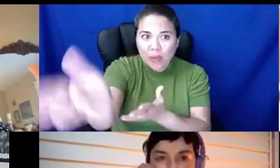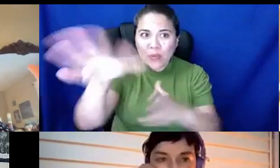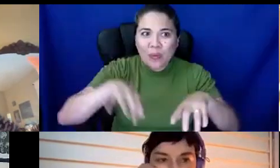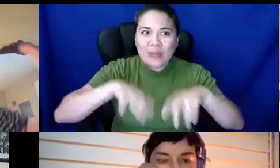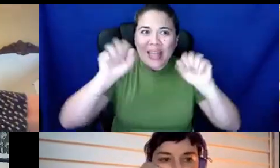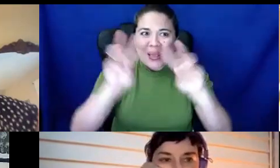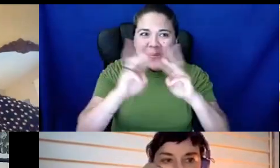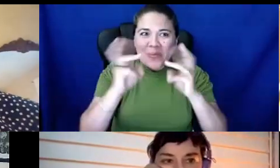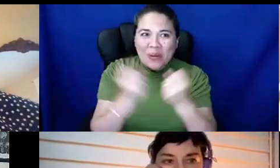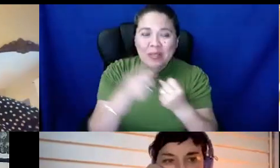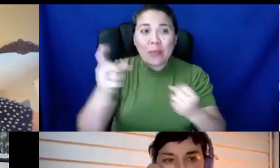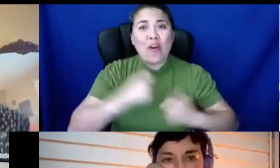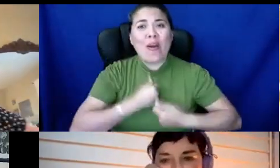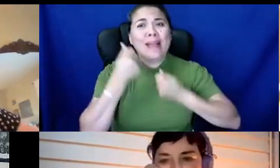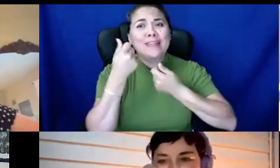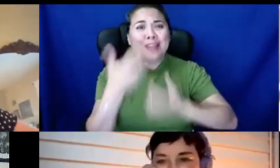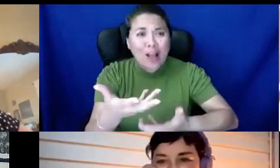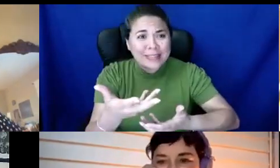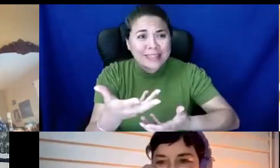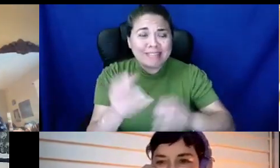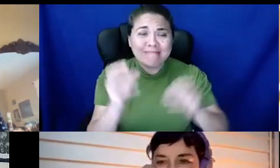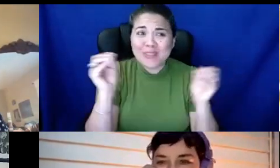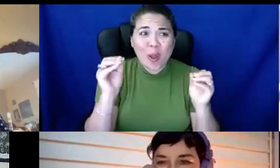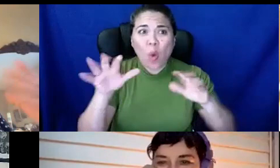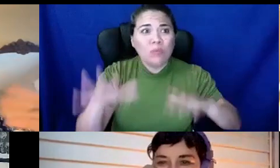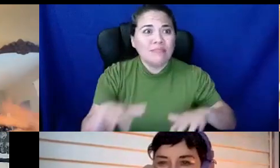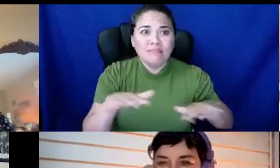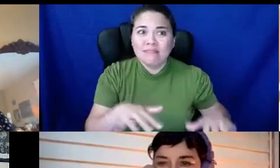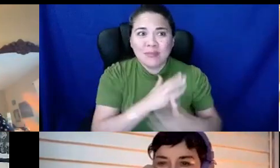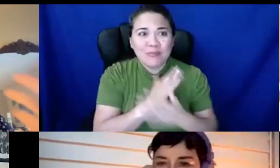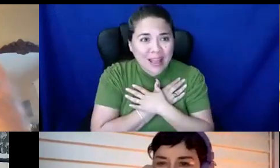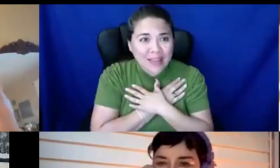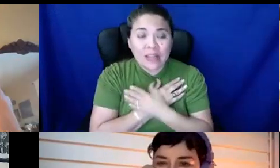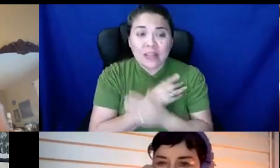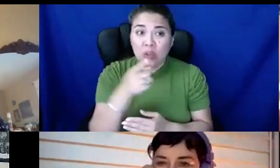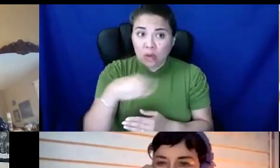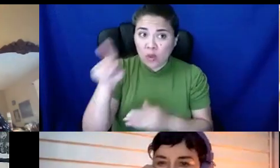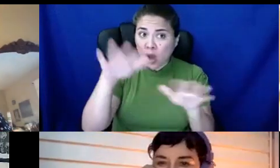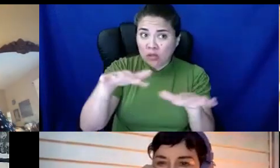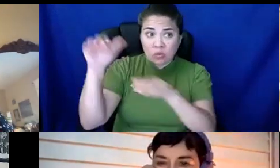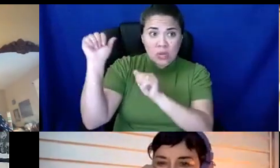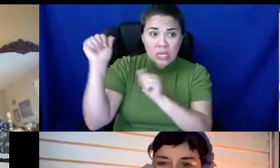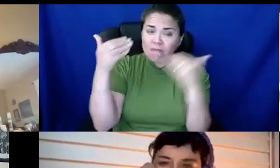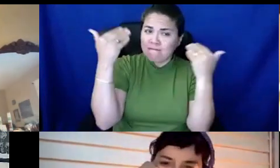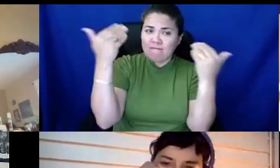Sheila Black: you're exhausted there's not much downtime so if anybody would like to duck out please feel free.